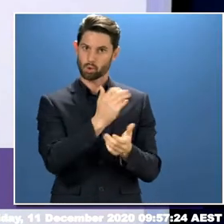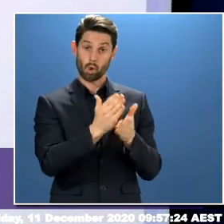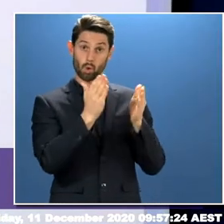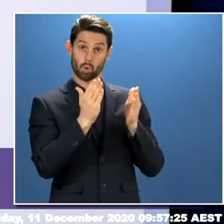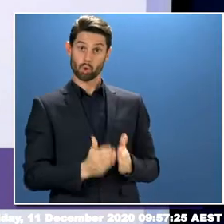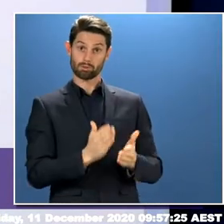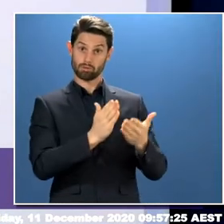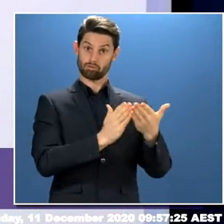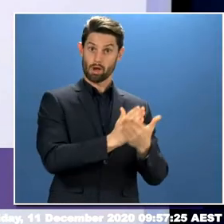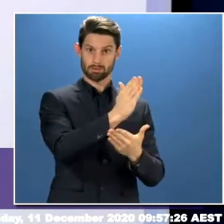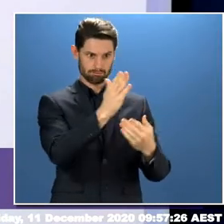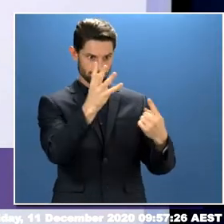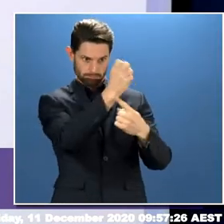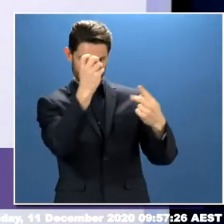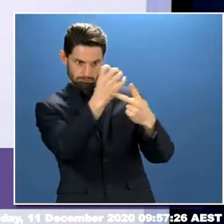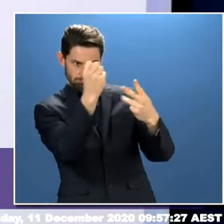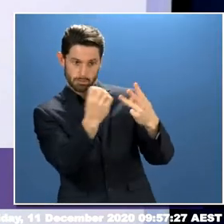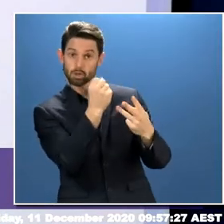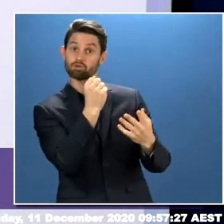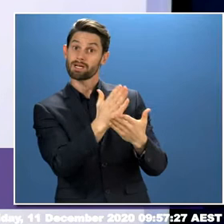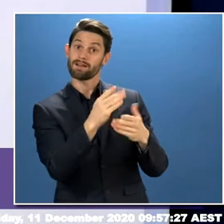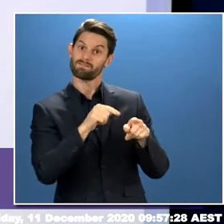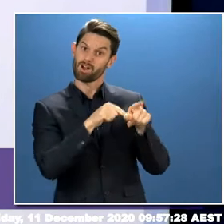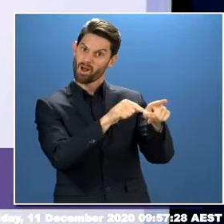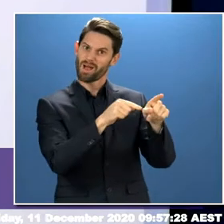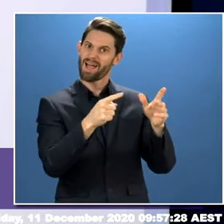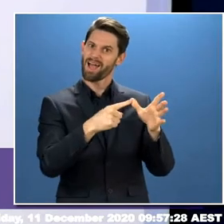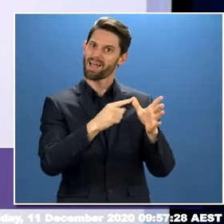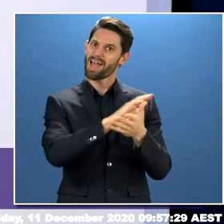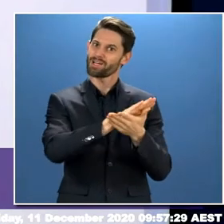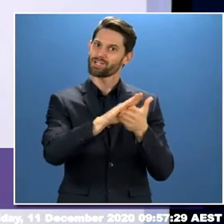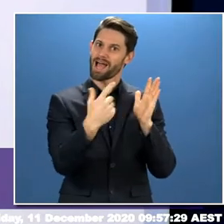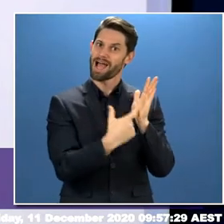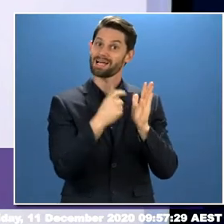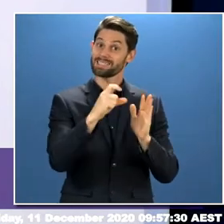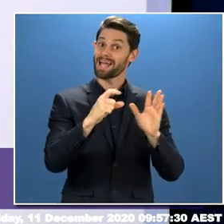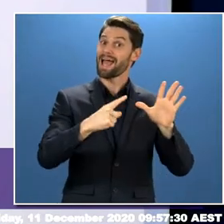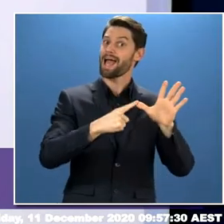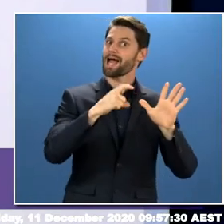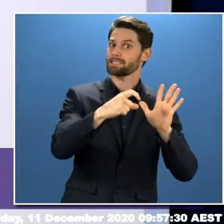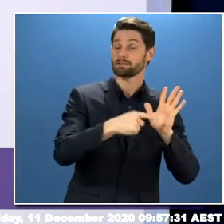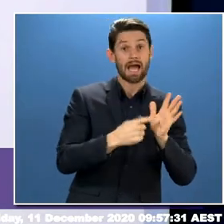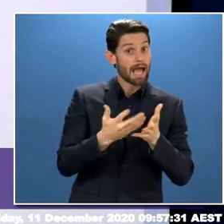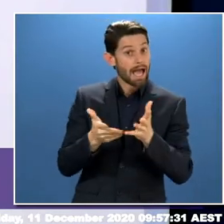objectives of the AHRC Act, and this could be through conducting inquiries,